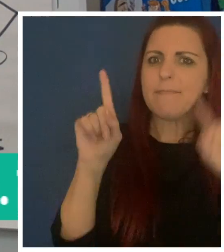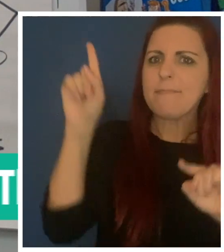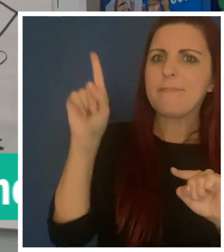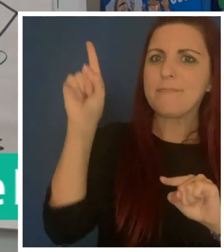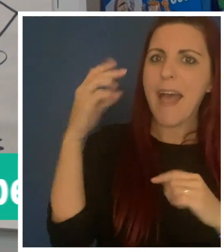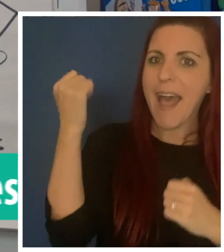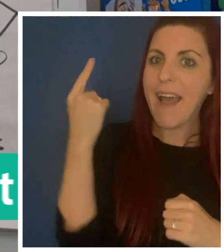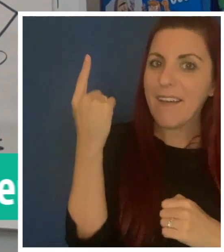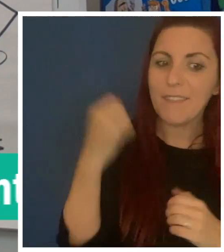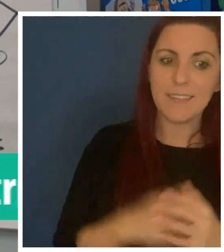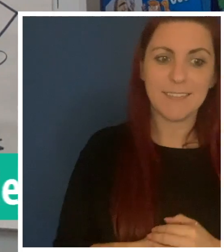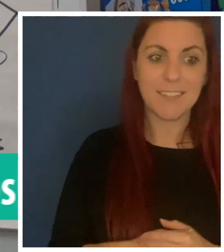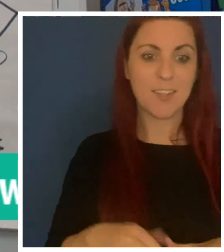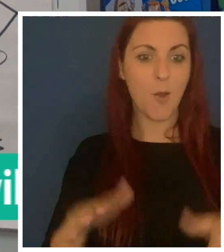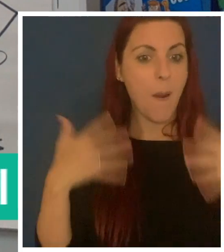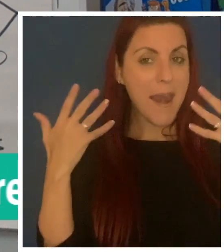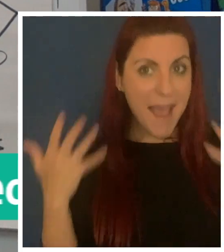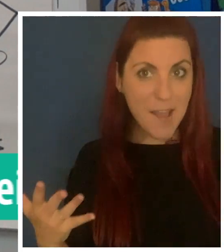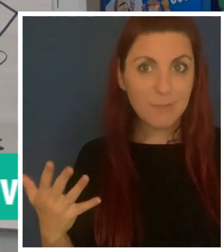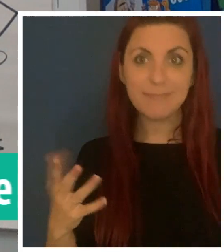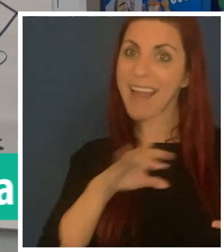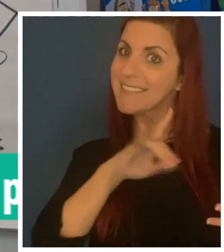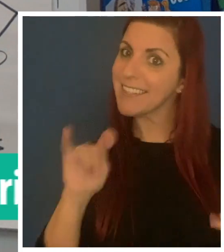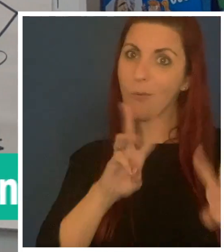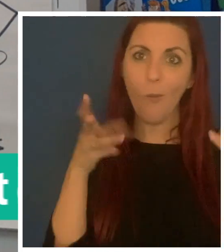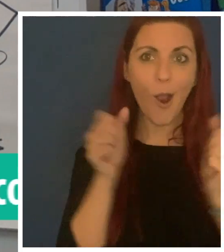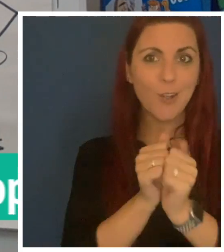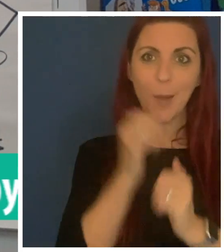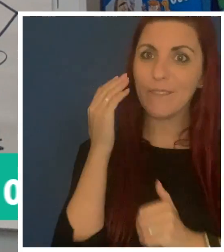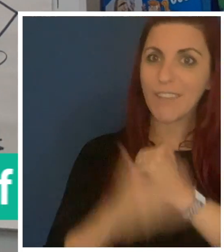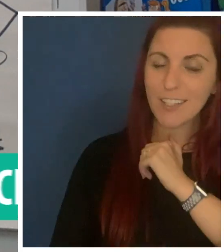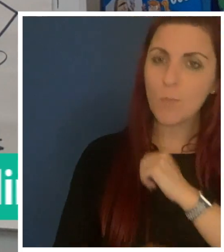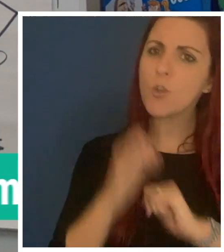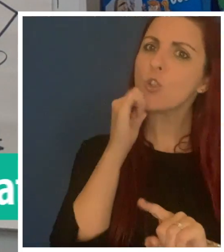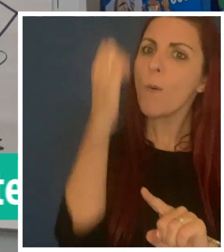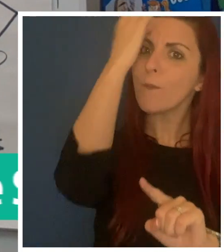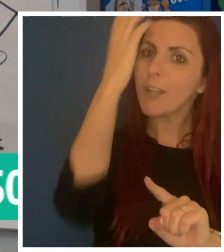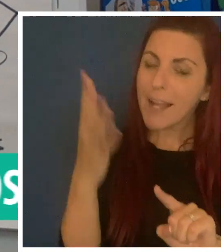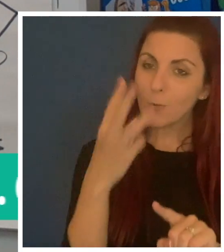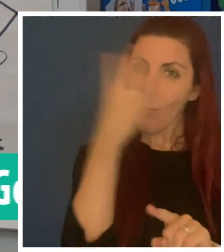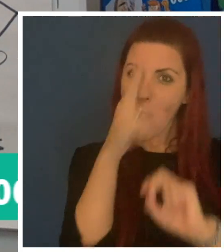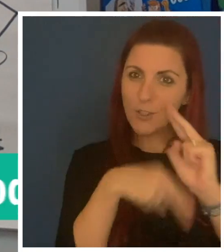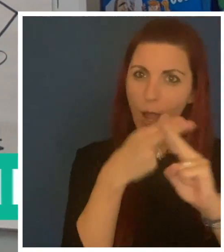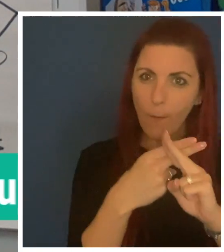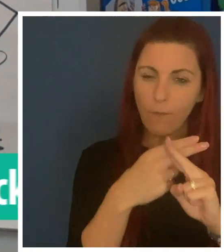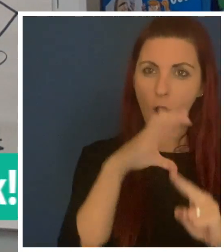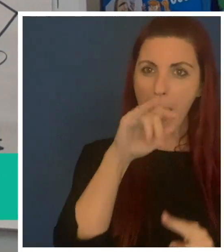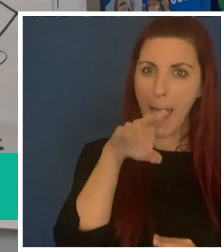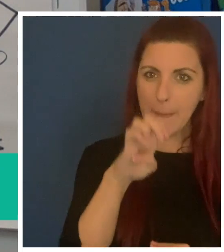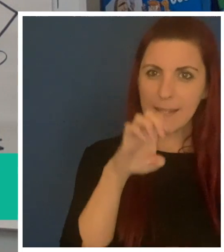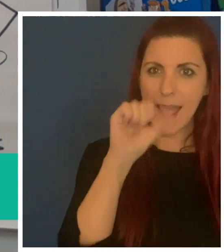So guys, that is the workshop, don't forget to look out for Climate SOS, it's in